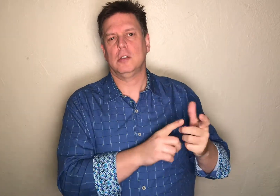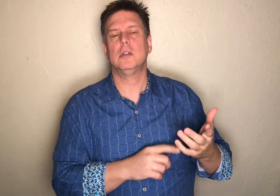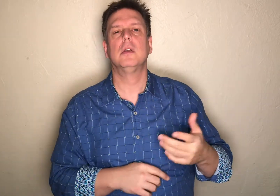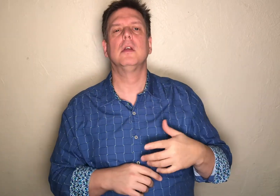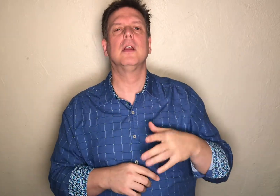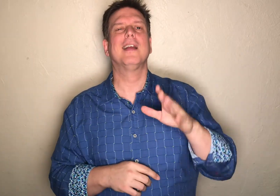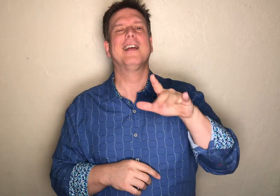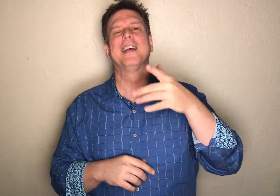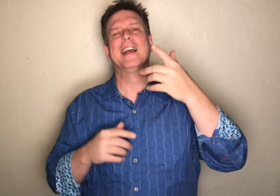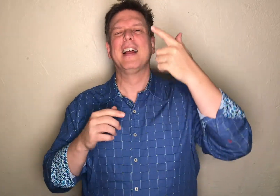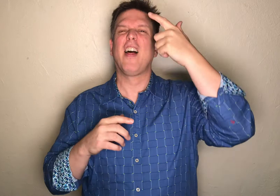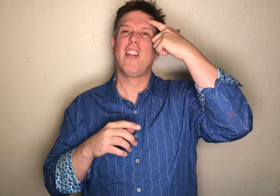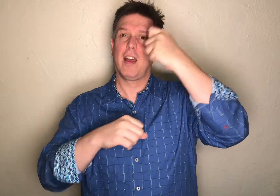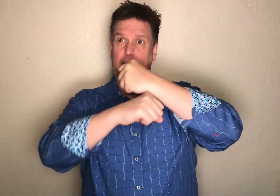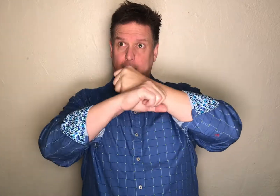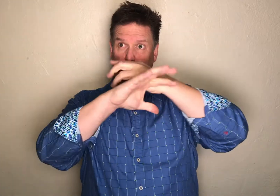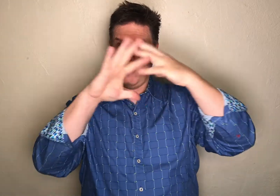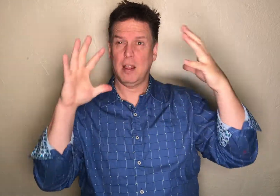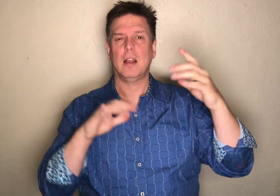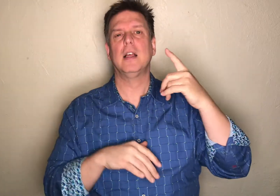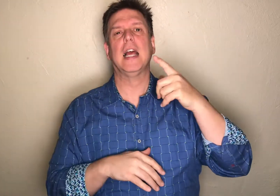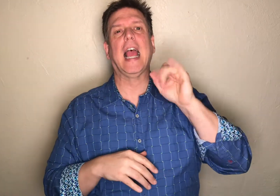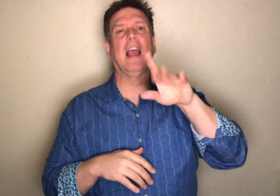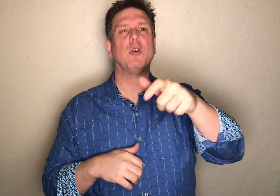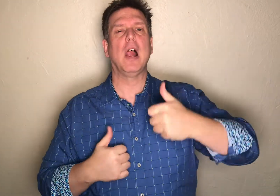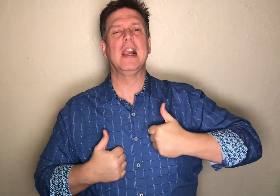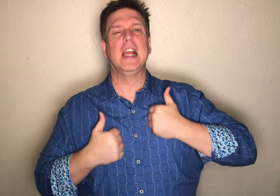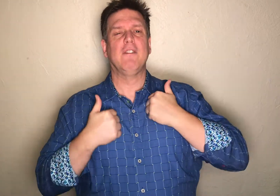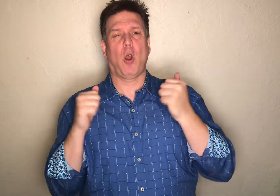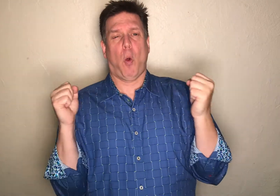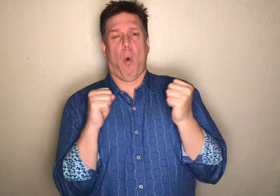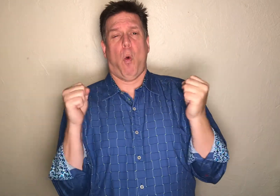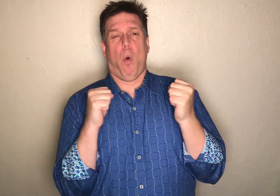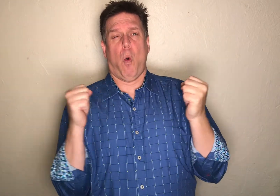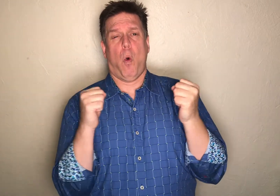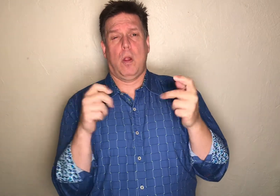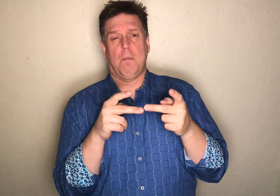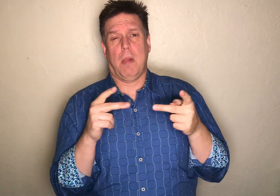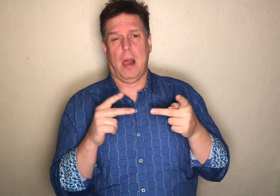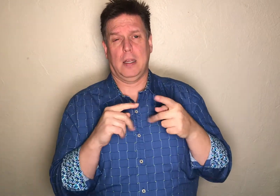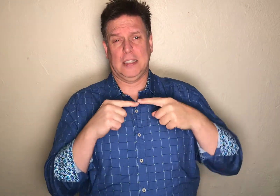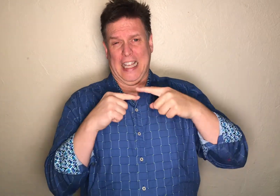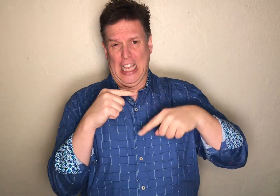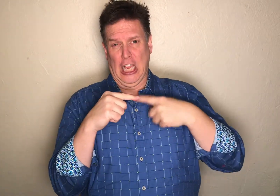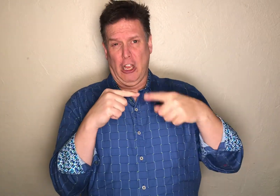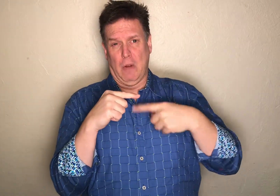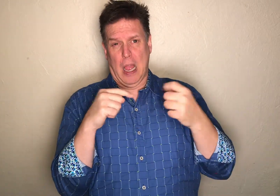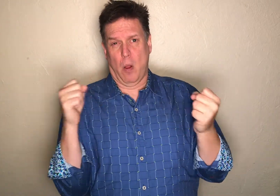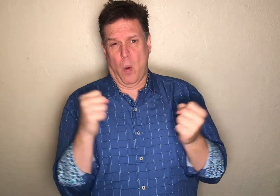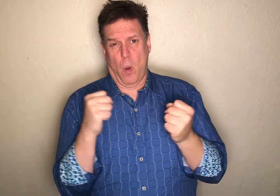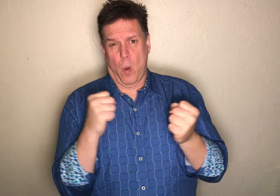for that thing to get an idea of what this means. If you live in a cold place